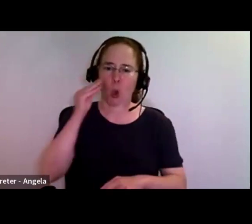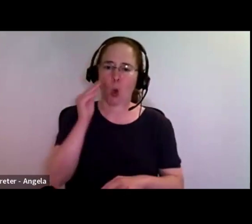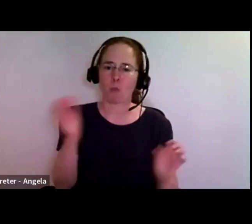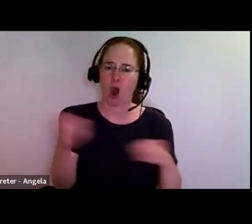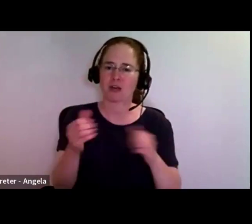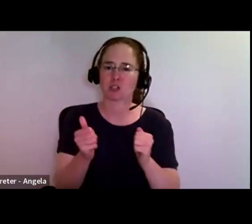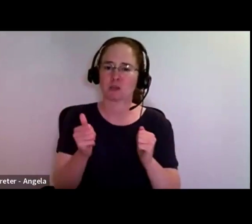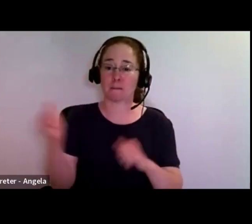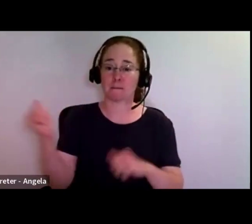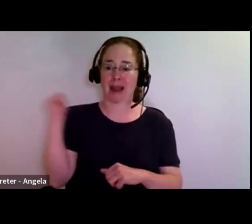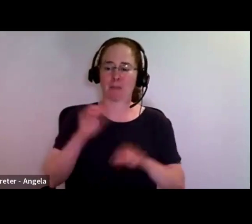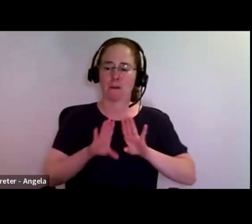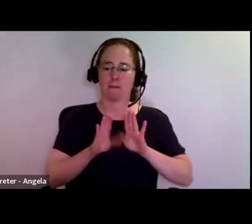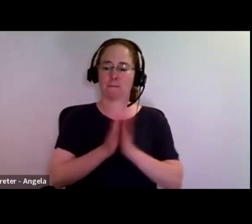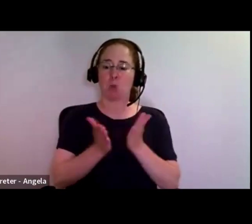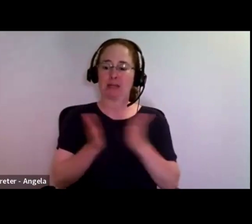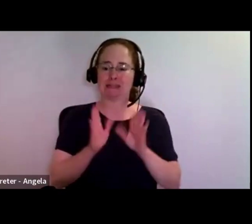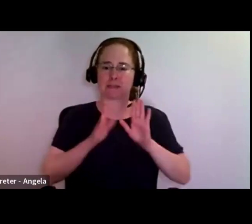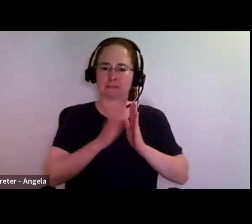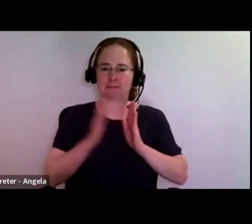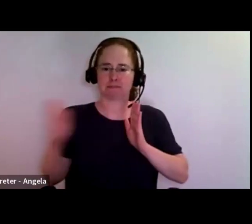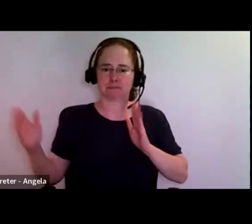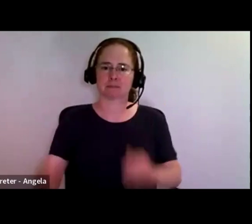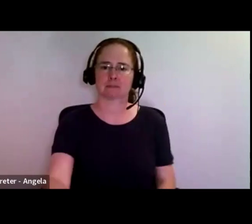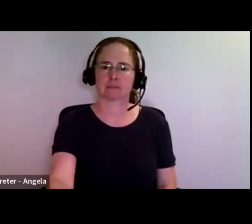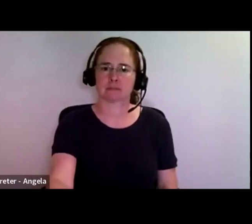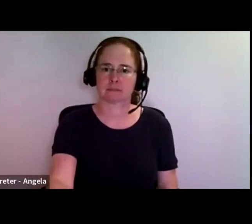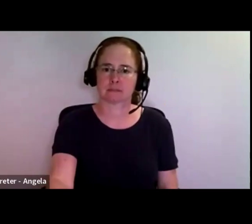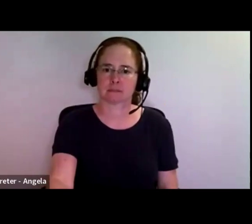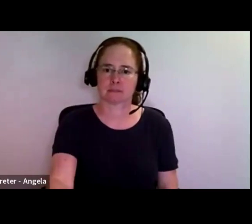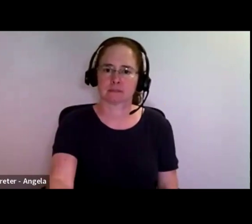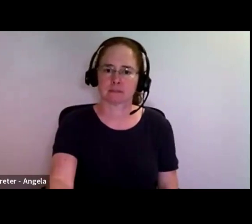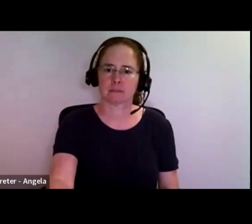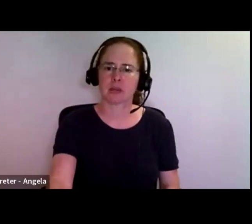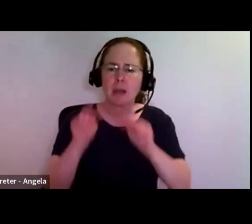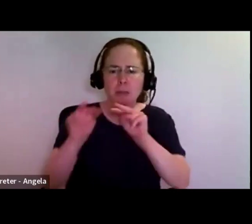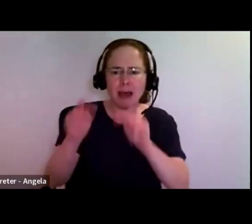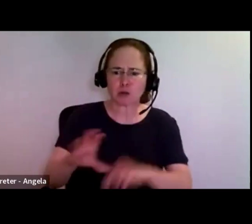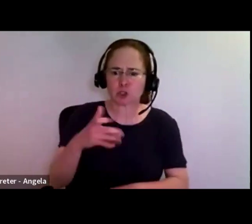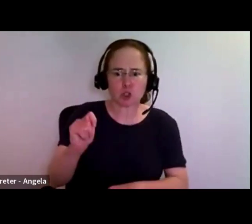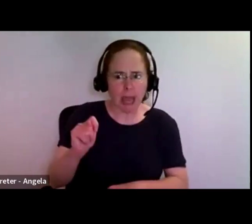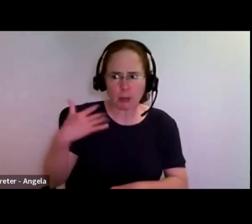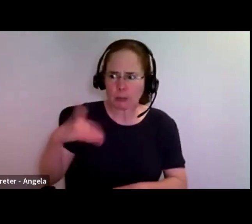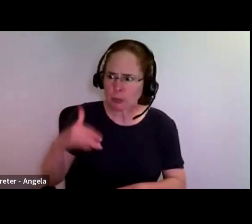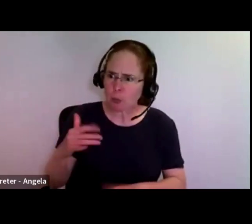books behind me. I I've been monitoring chat in the background, and there has been a tremendous set of conversations.